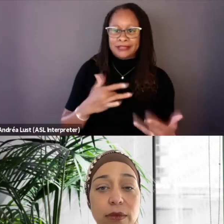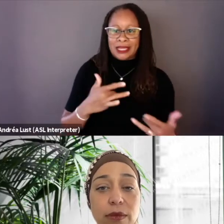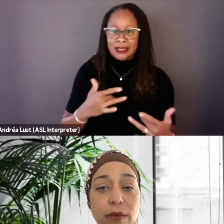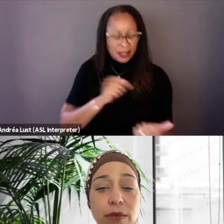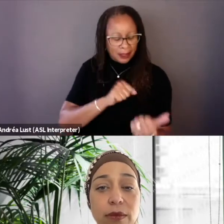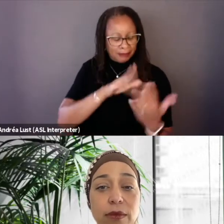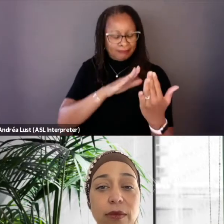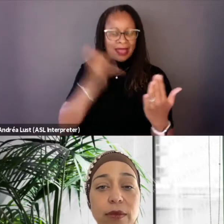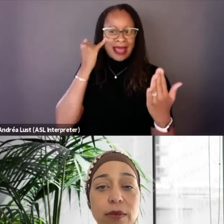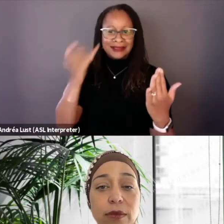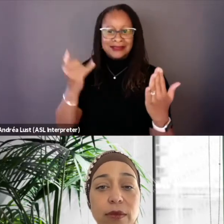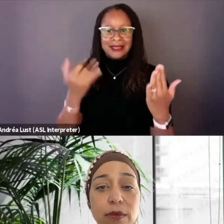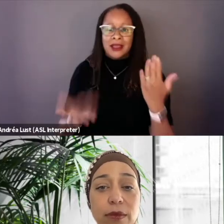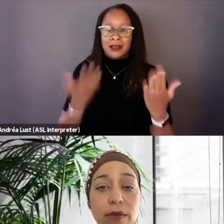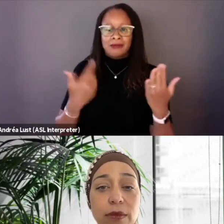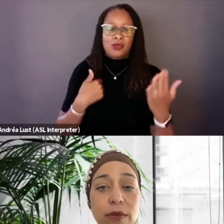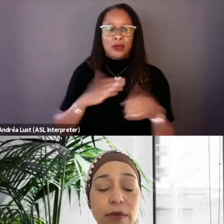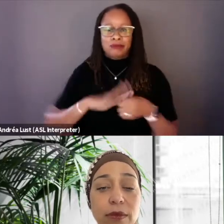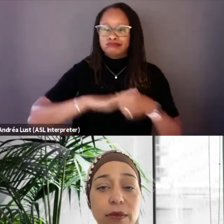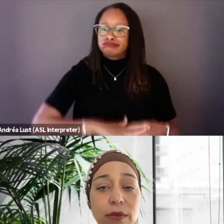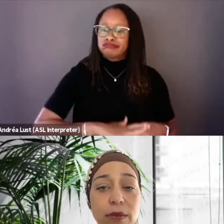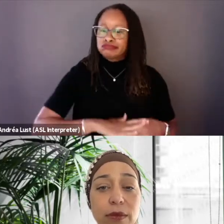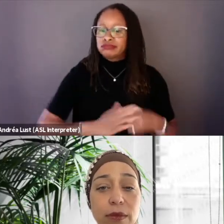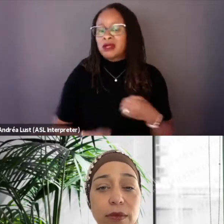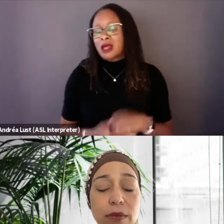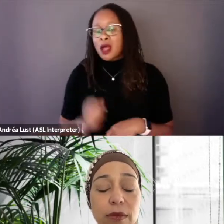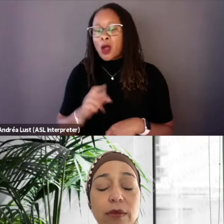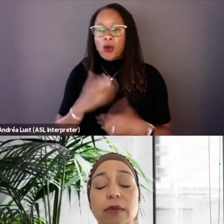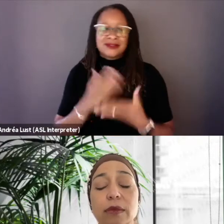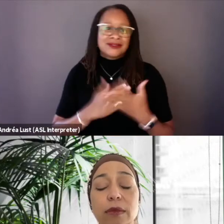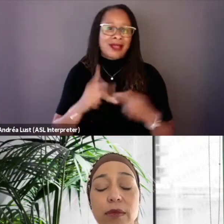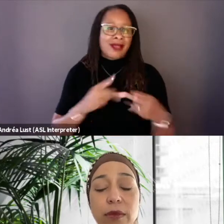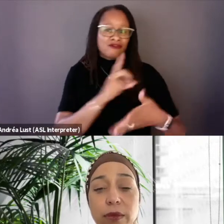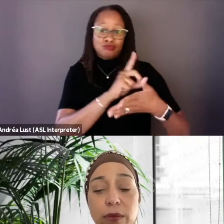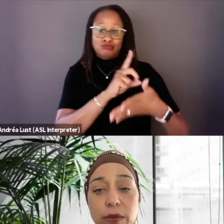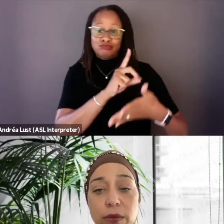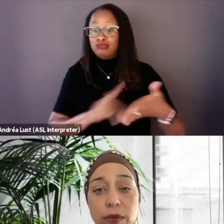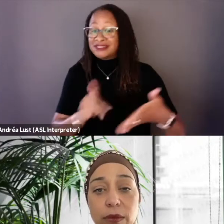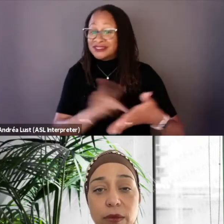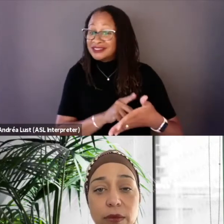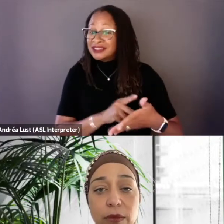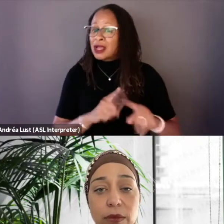that we might be oppressed or that we might face some kind of prejudice but I don't think many of us thought